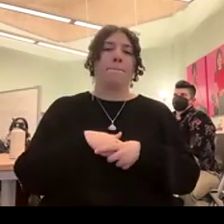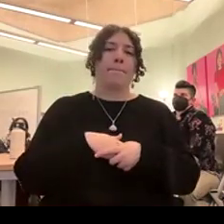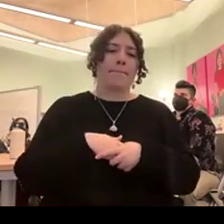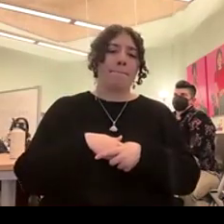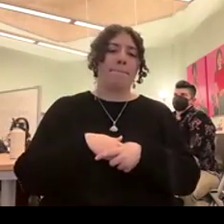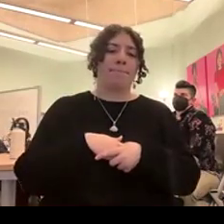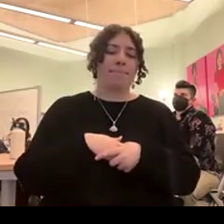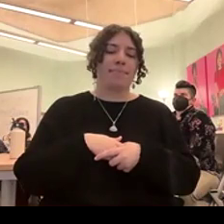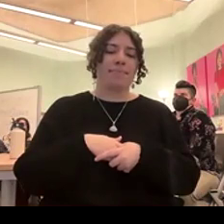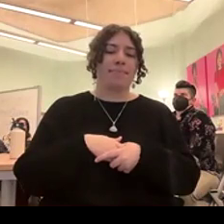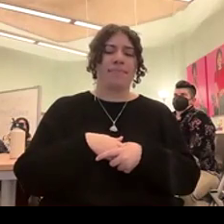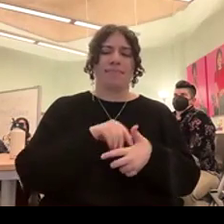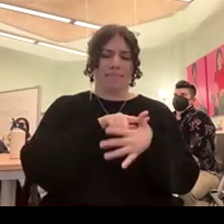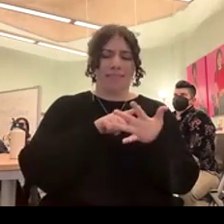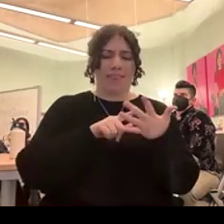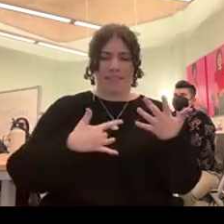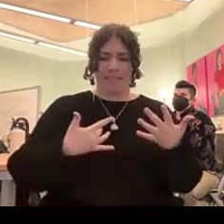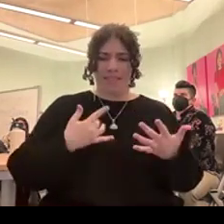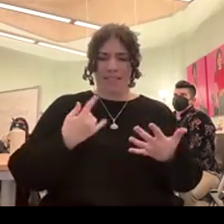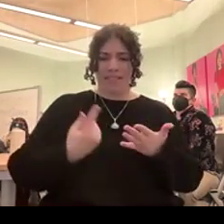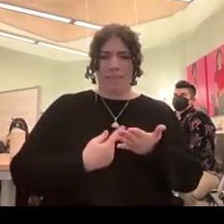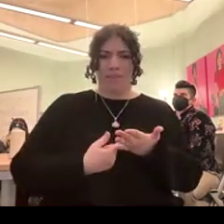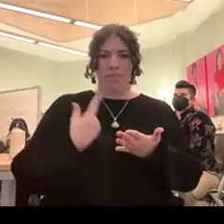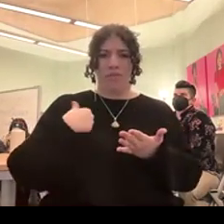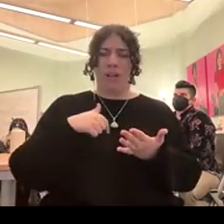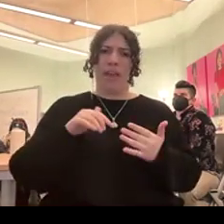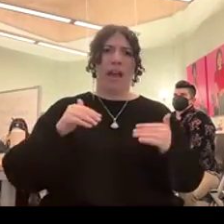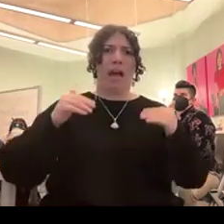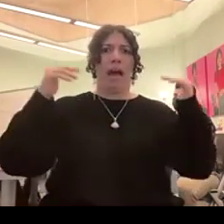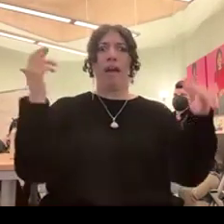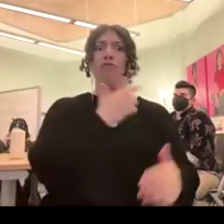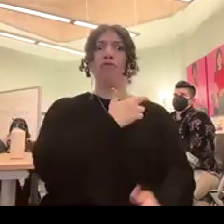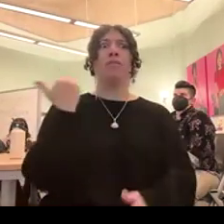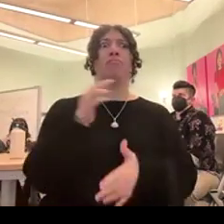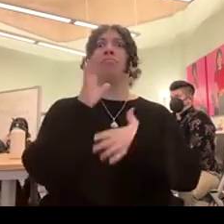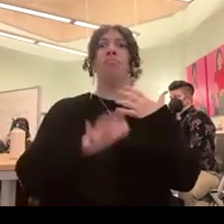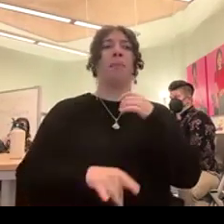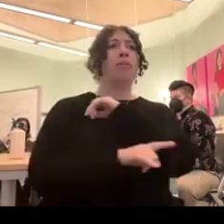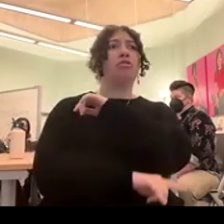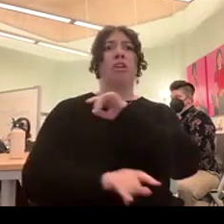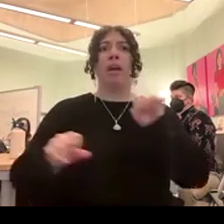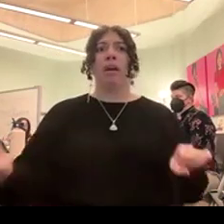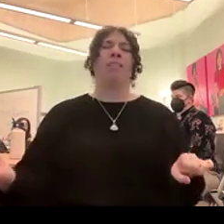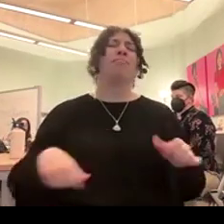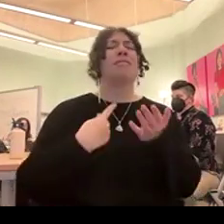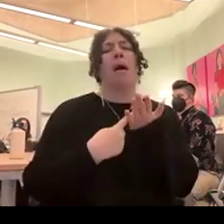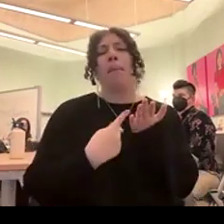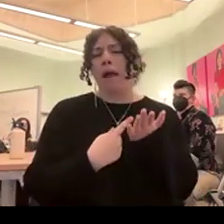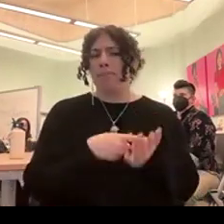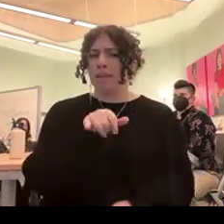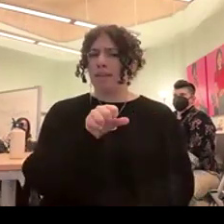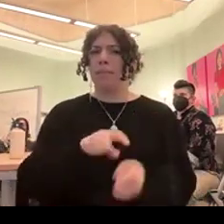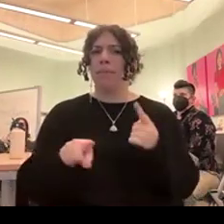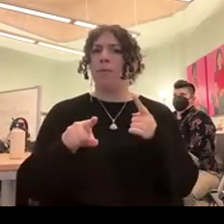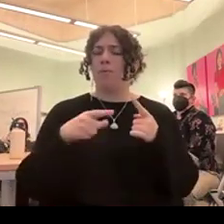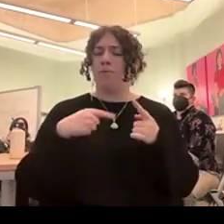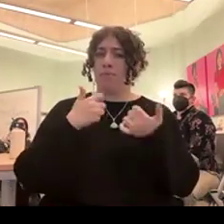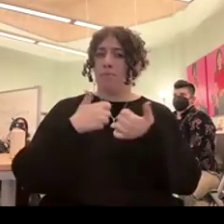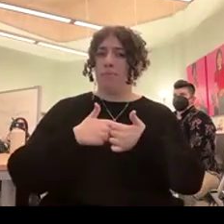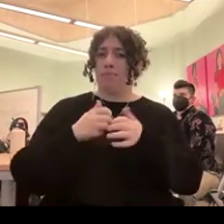on time." And it feels very, sometimes high-stakes and consequential. And sometimes it is. But also,